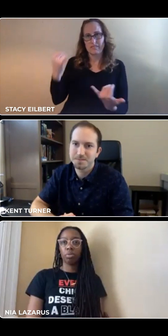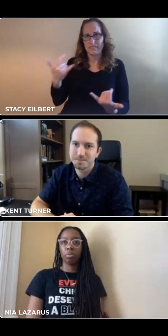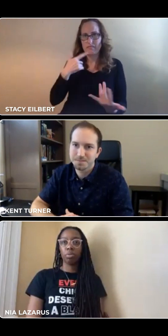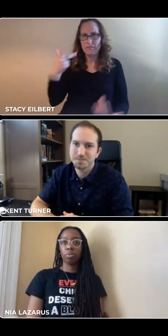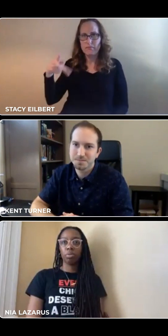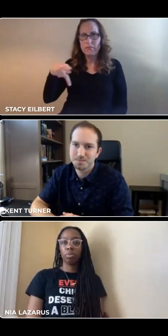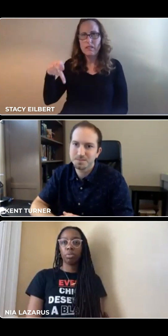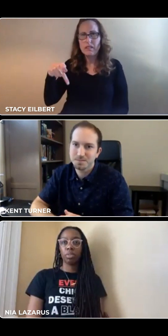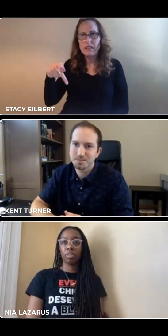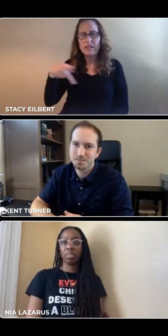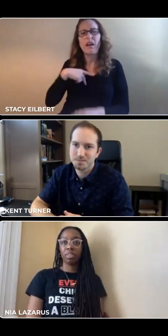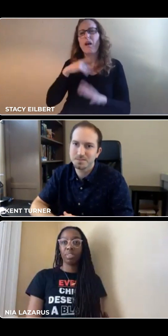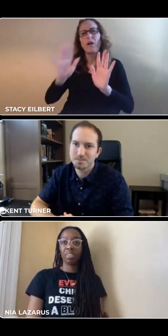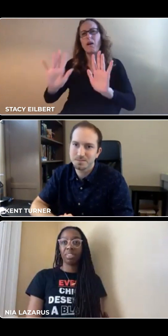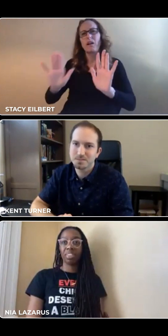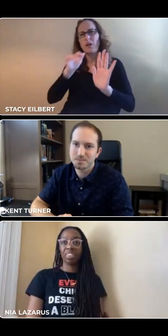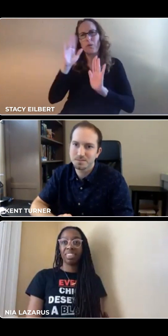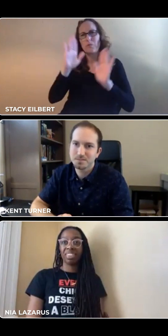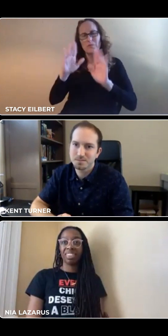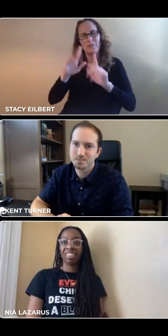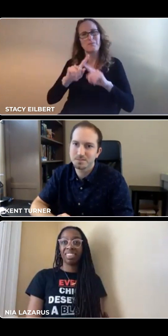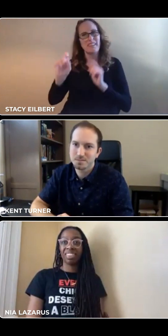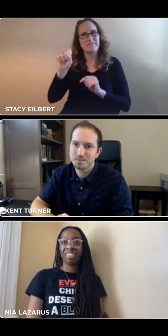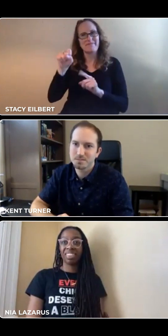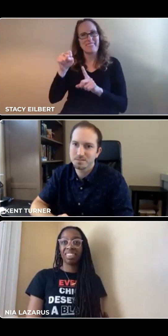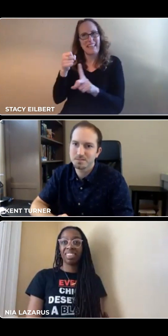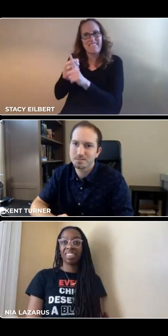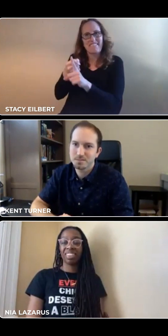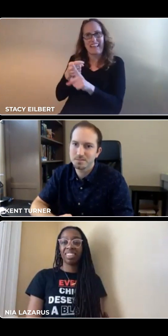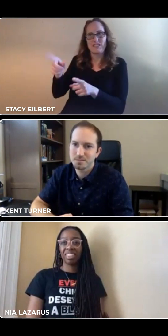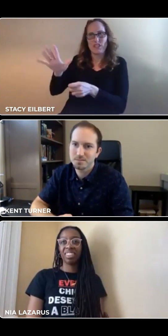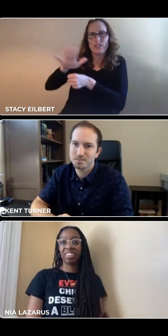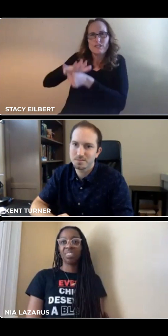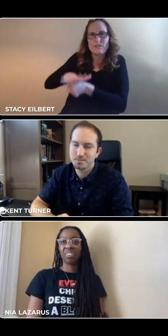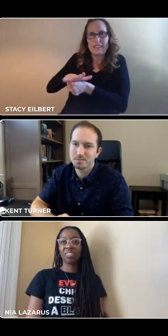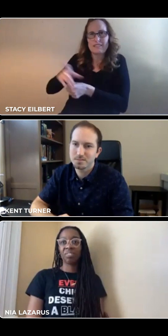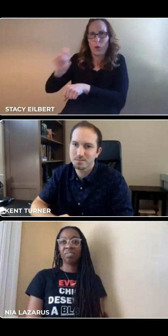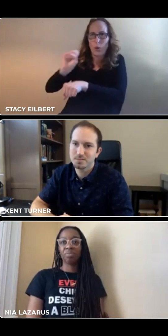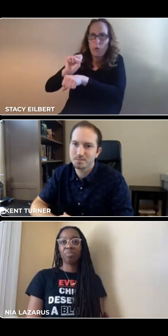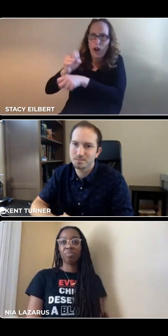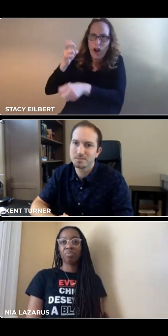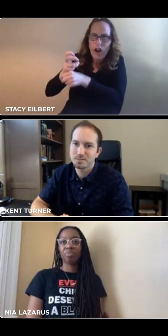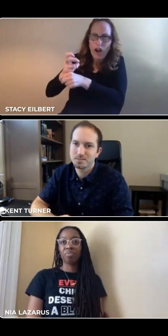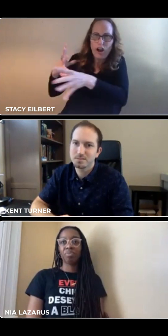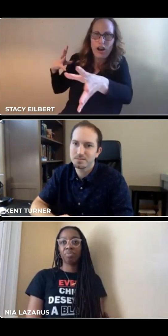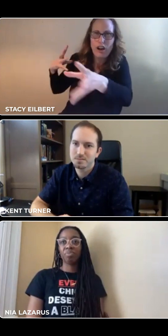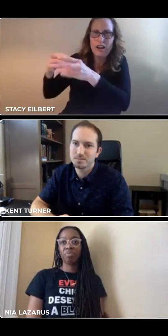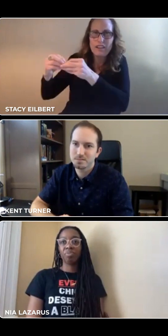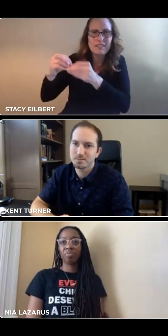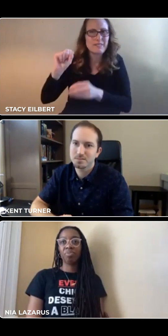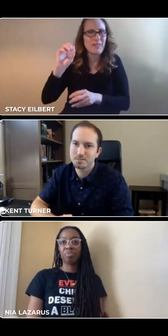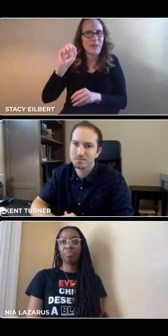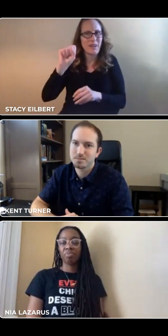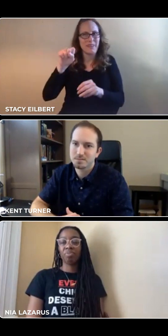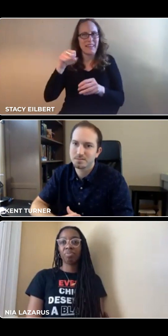were concerned about their grade. They had a 4.0, yet they were just getting a "P," a